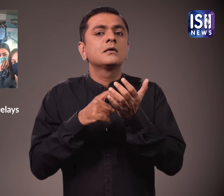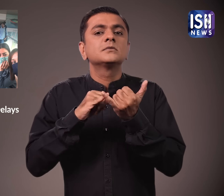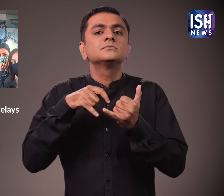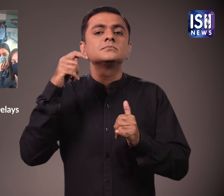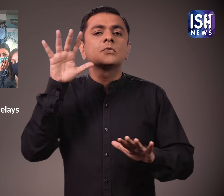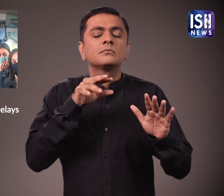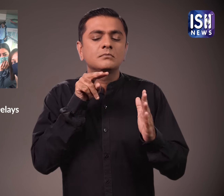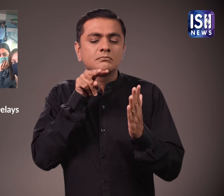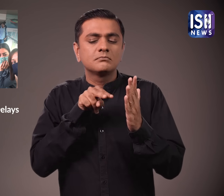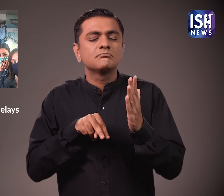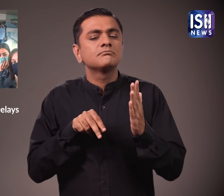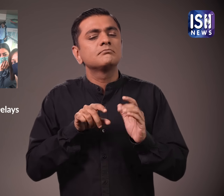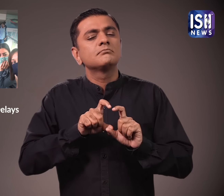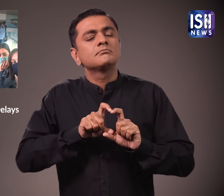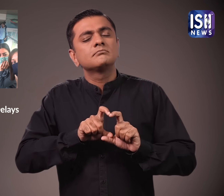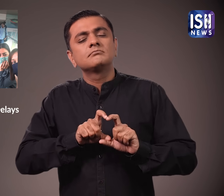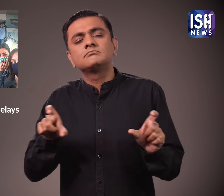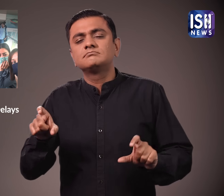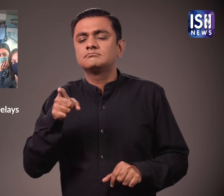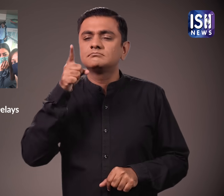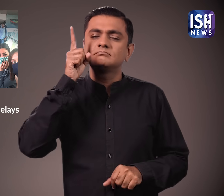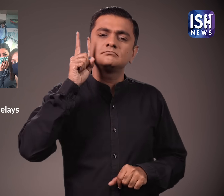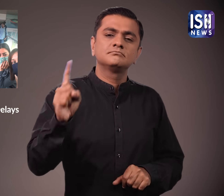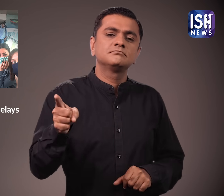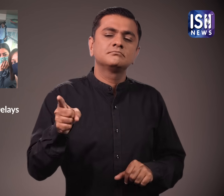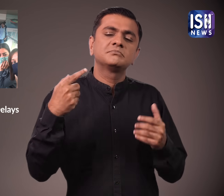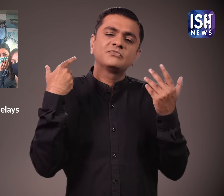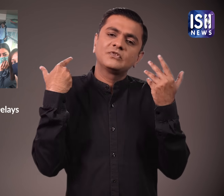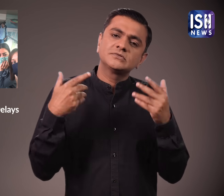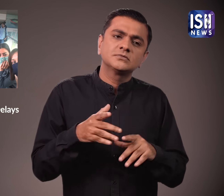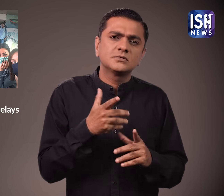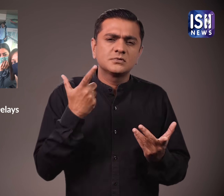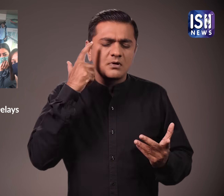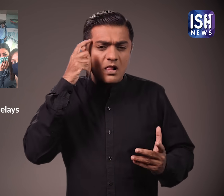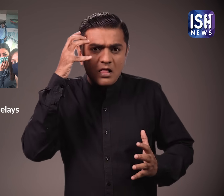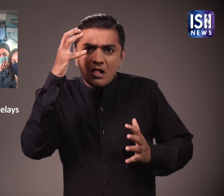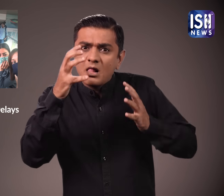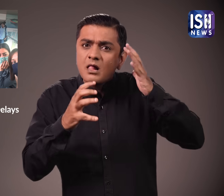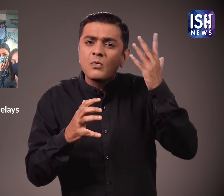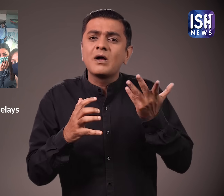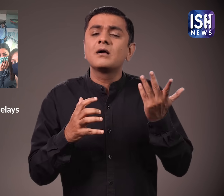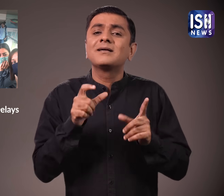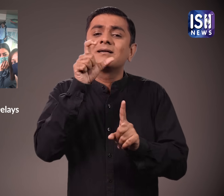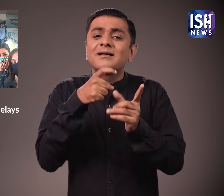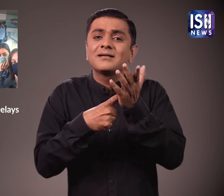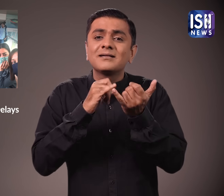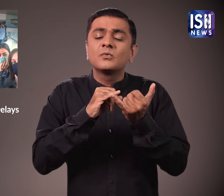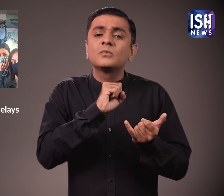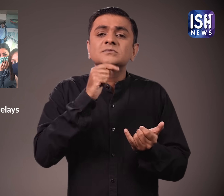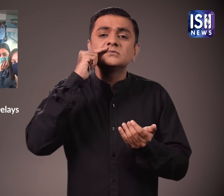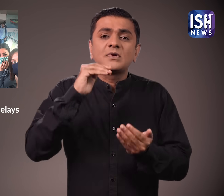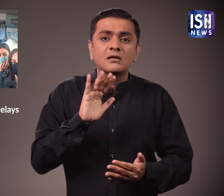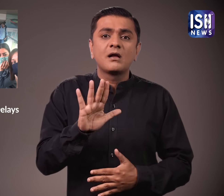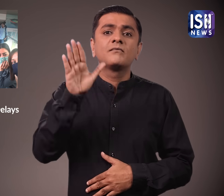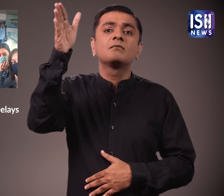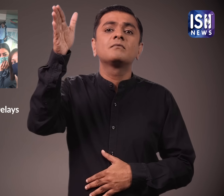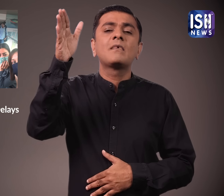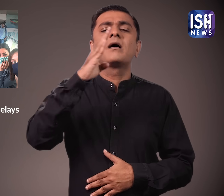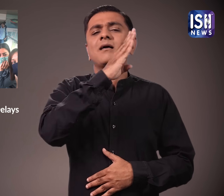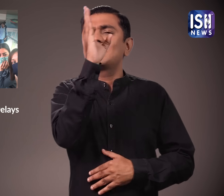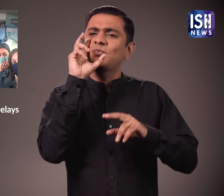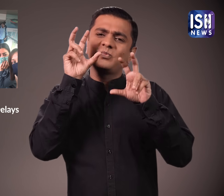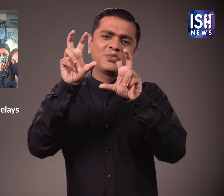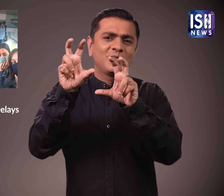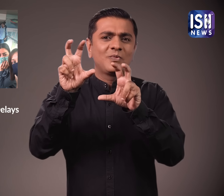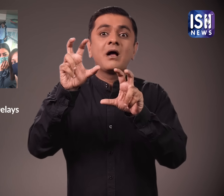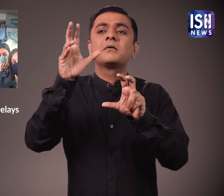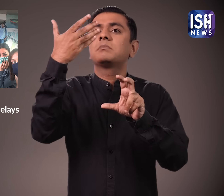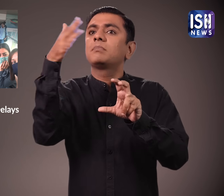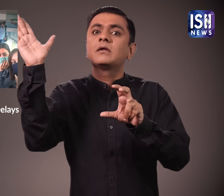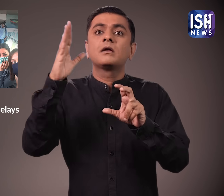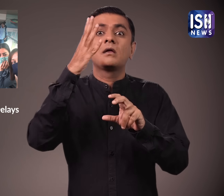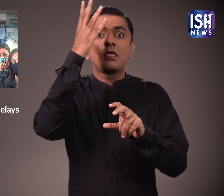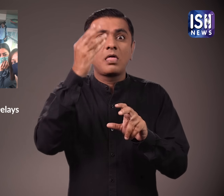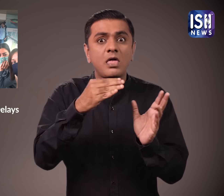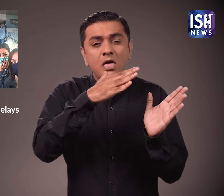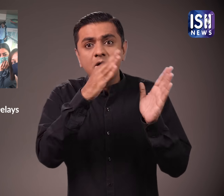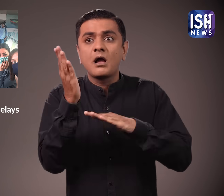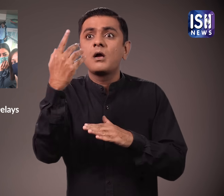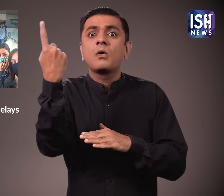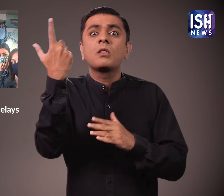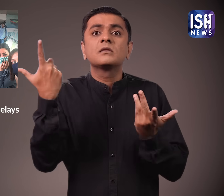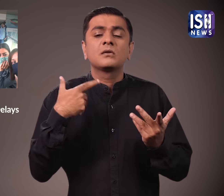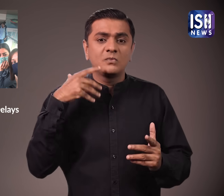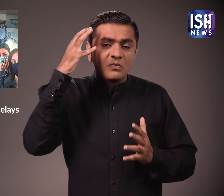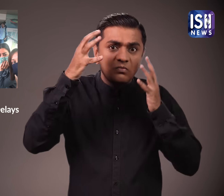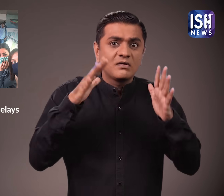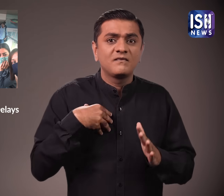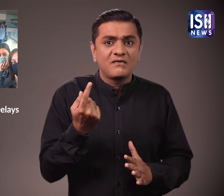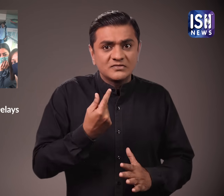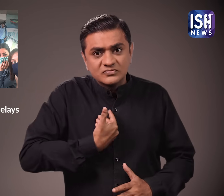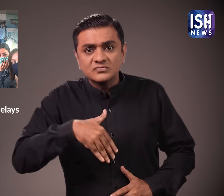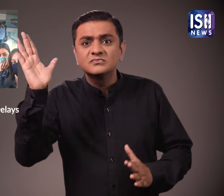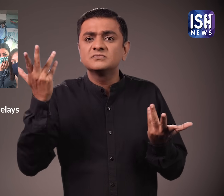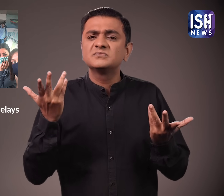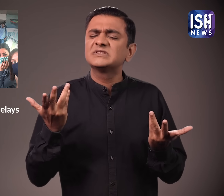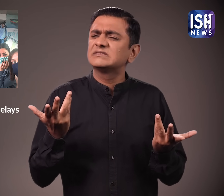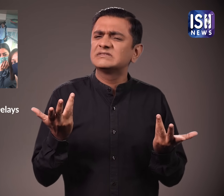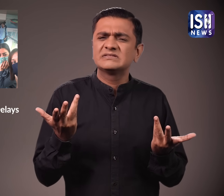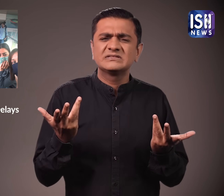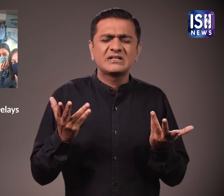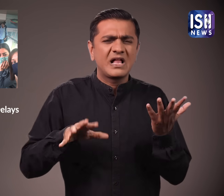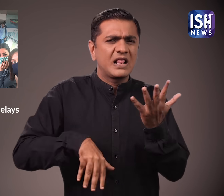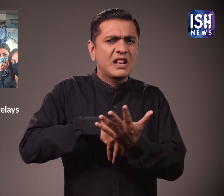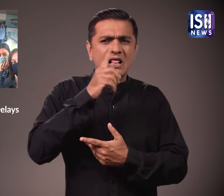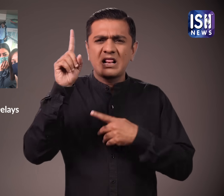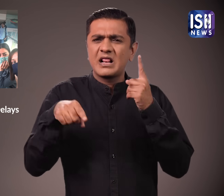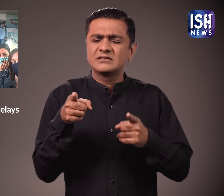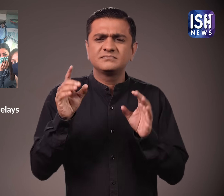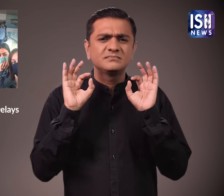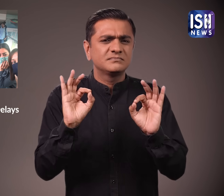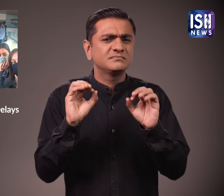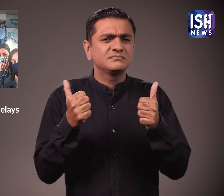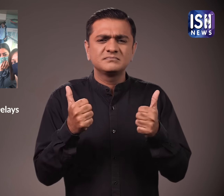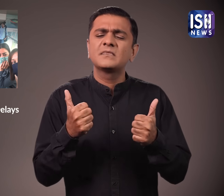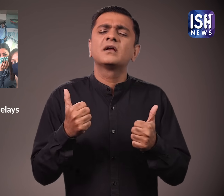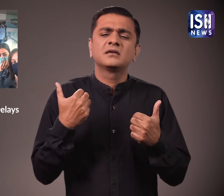Because of this delay, Ranveer was unable to be there on time for his son who was later alone at home.